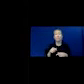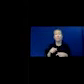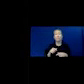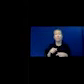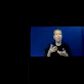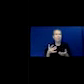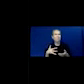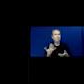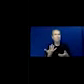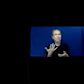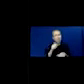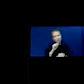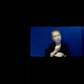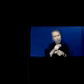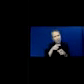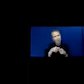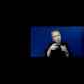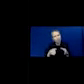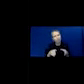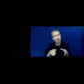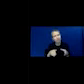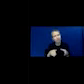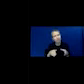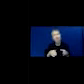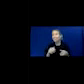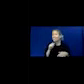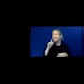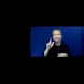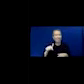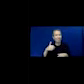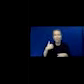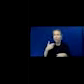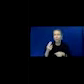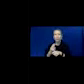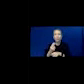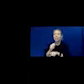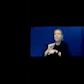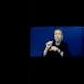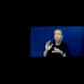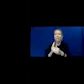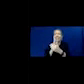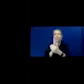instead of one of the employees, interrupting his day and job duties to be with Sarah and